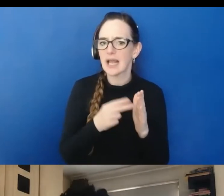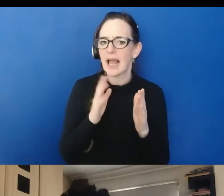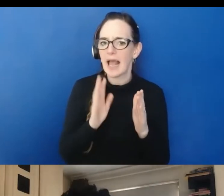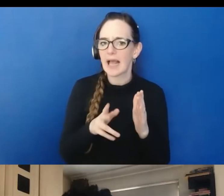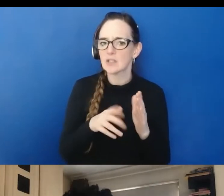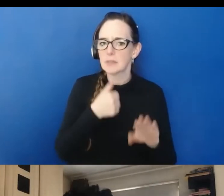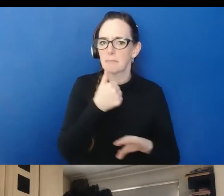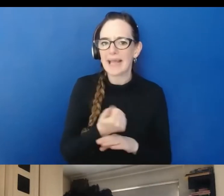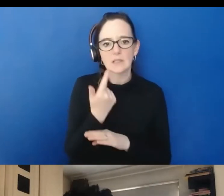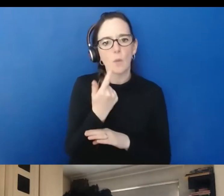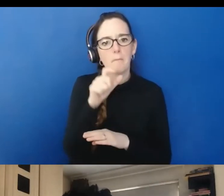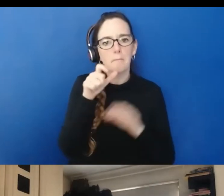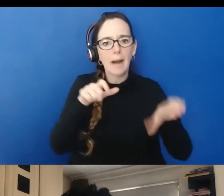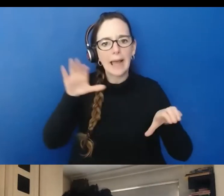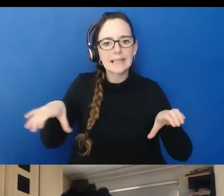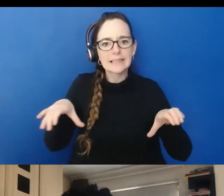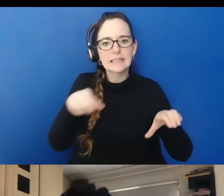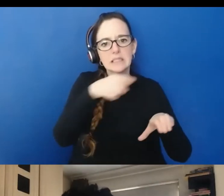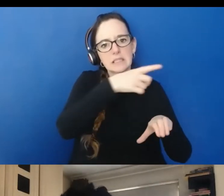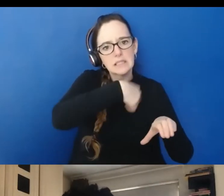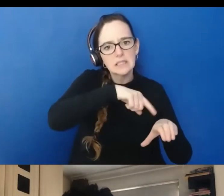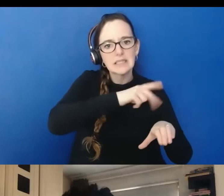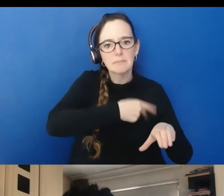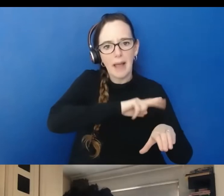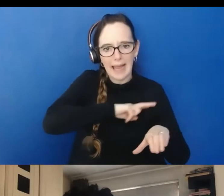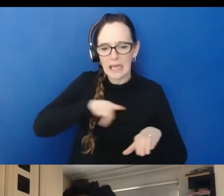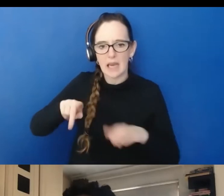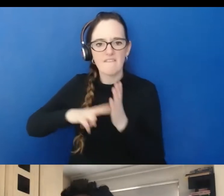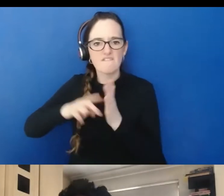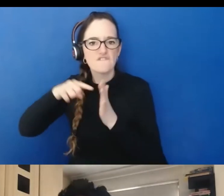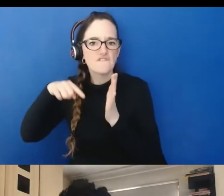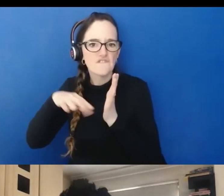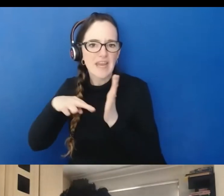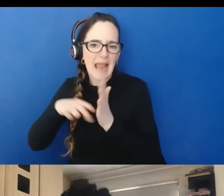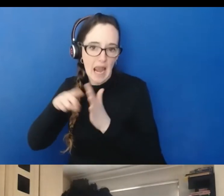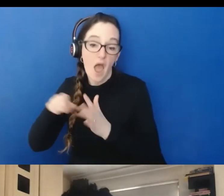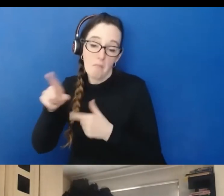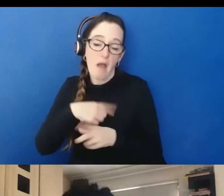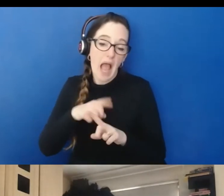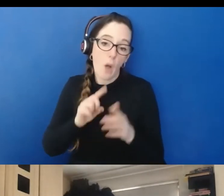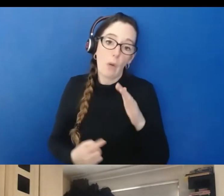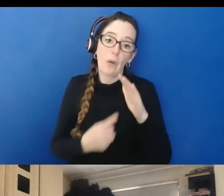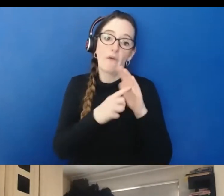But our working language is English. So, for example that's the first challenge